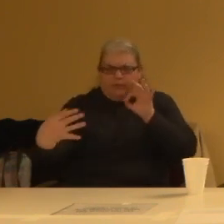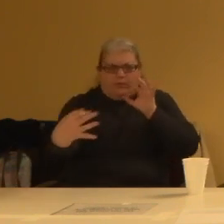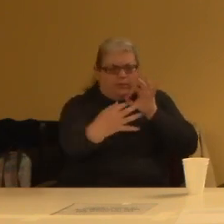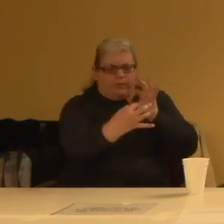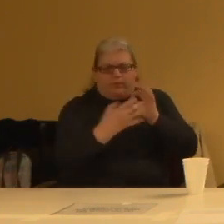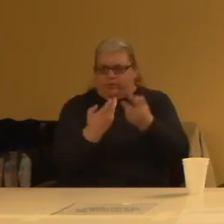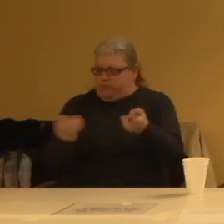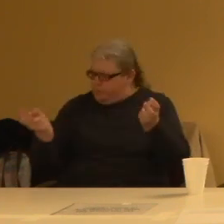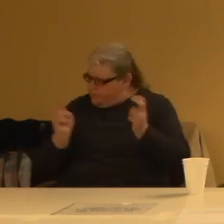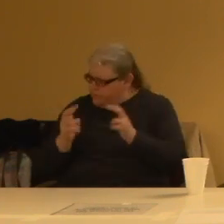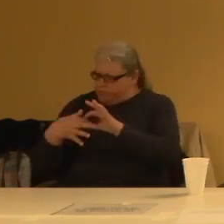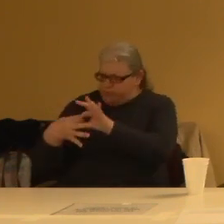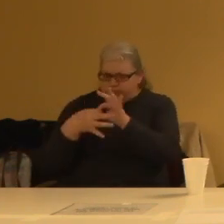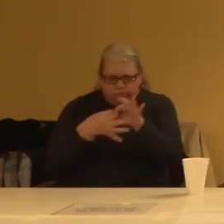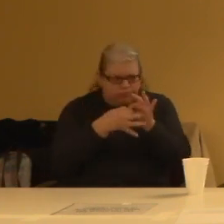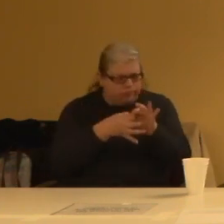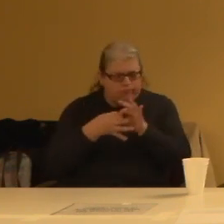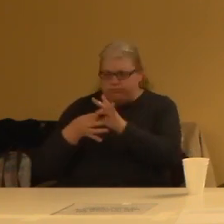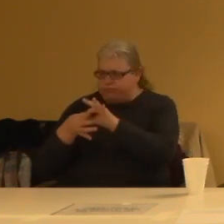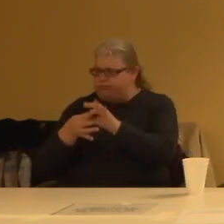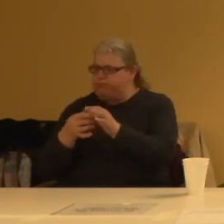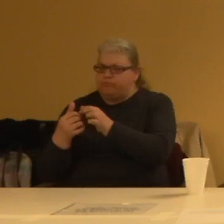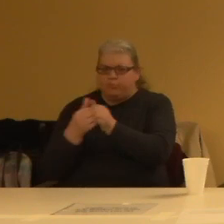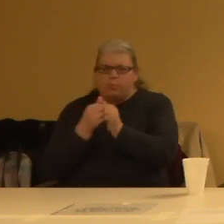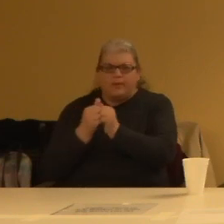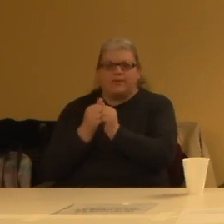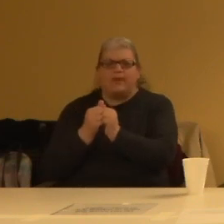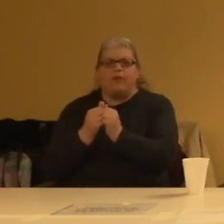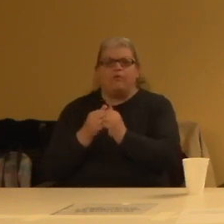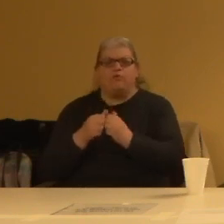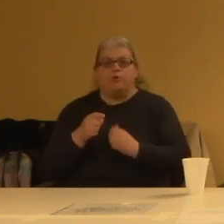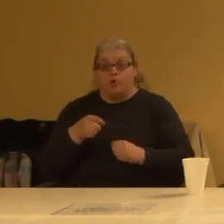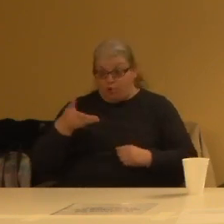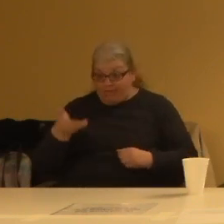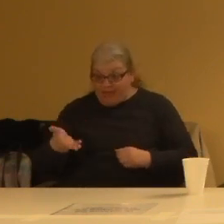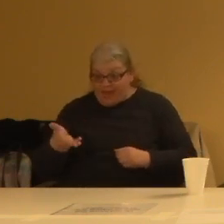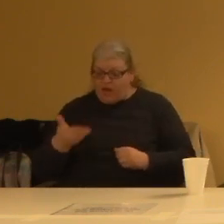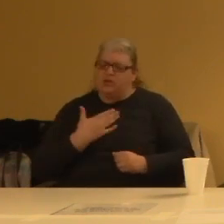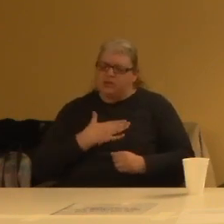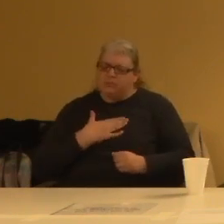together to do something. So if you're there, I just encourage you to make your voice heard and everybody's specific